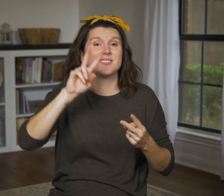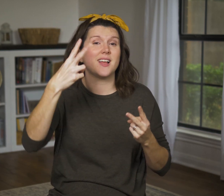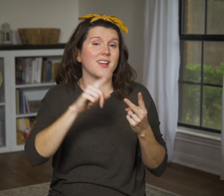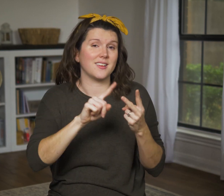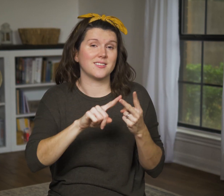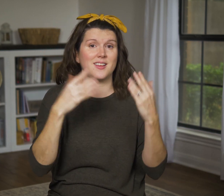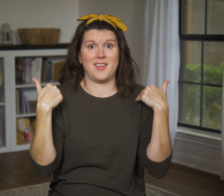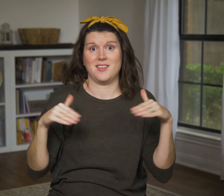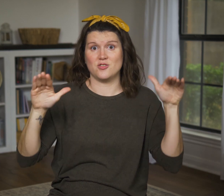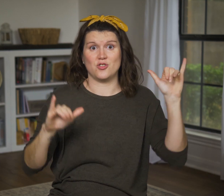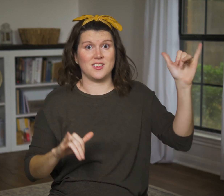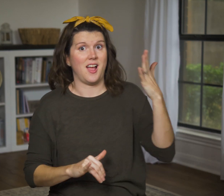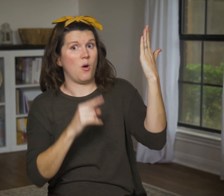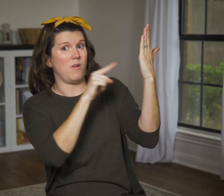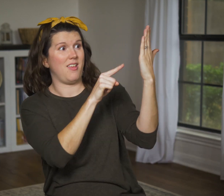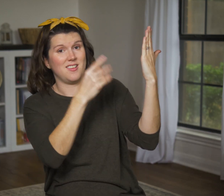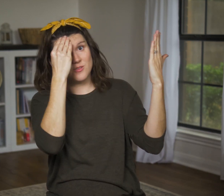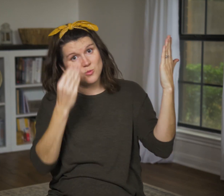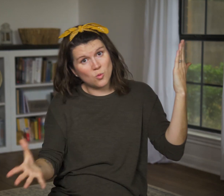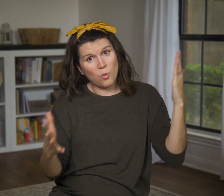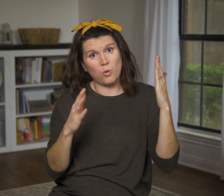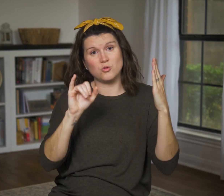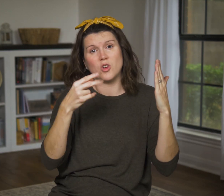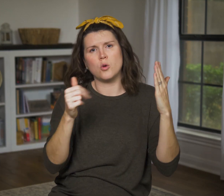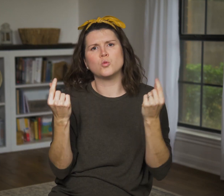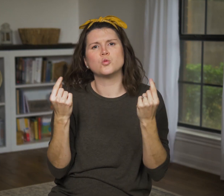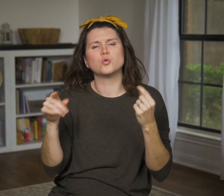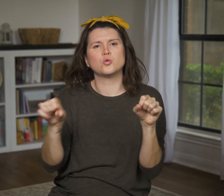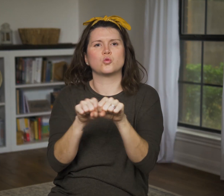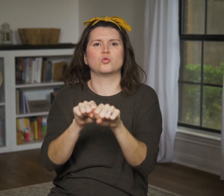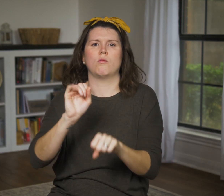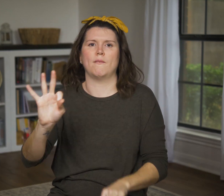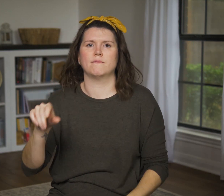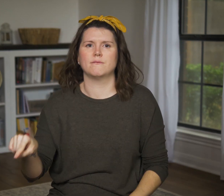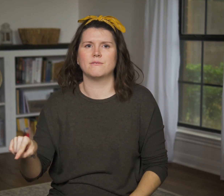Second, the Angel of YHWH tells Joshua to take off his shoes,